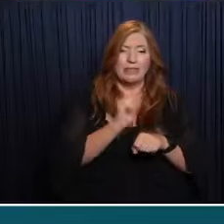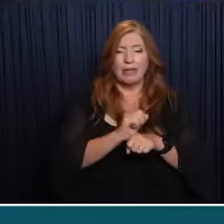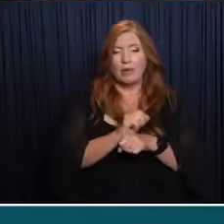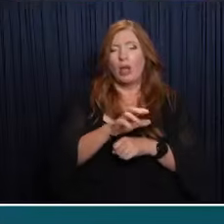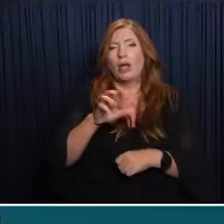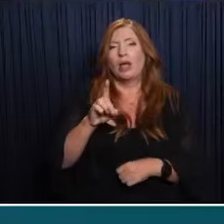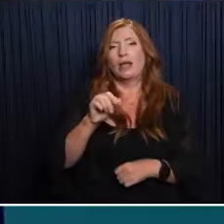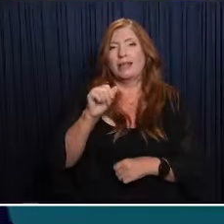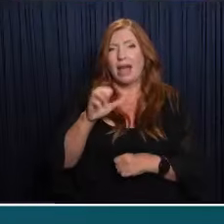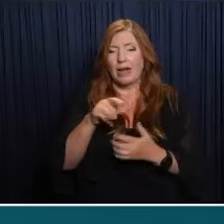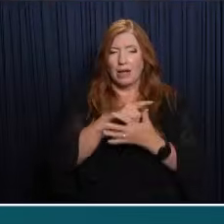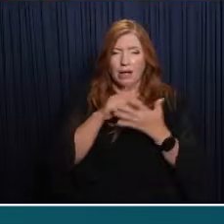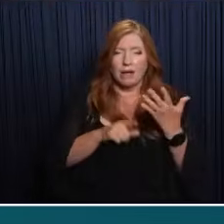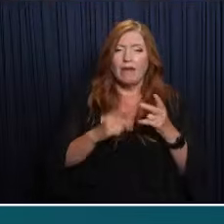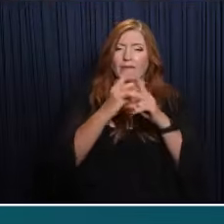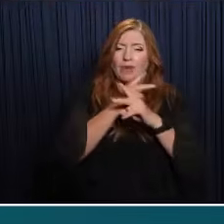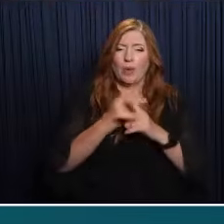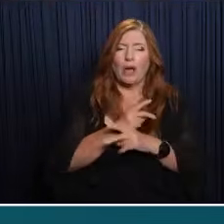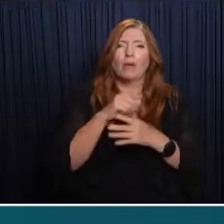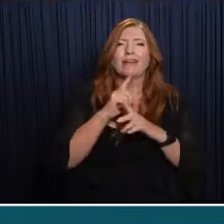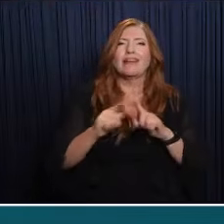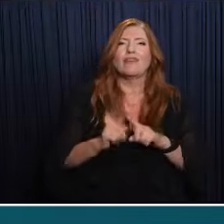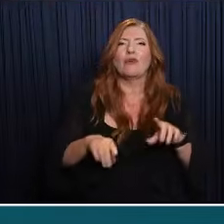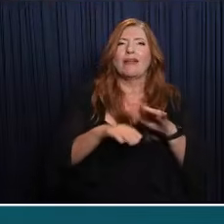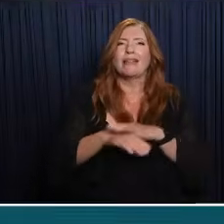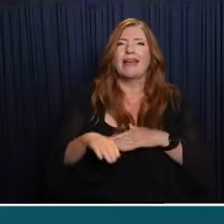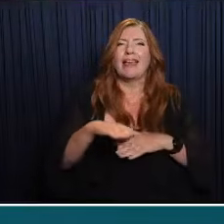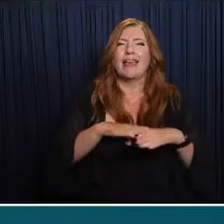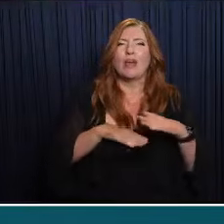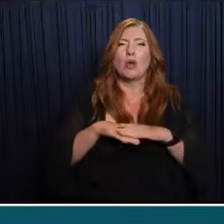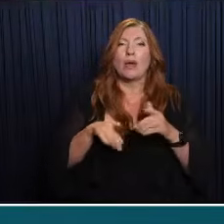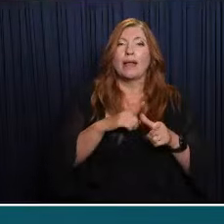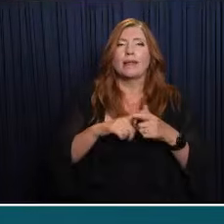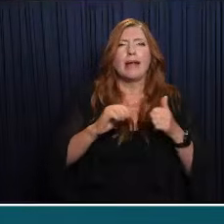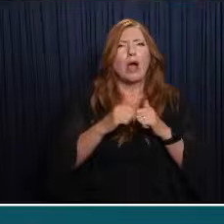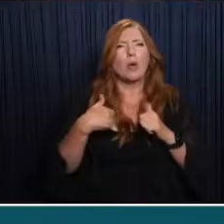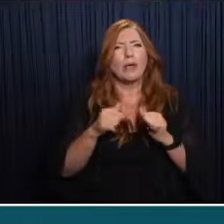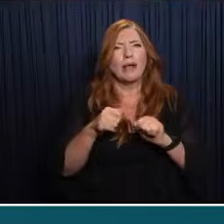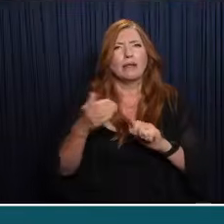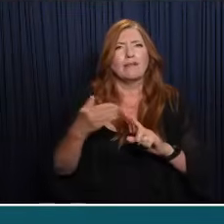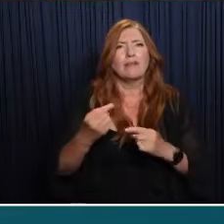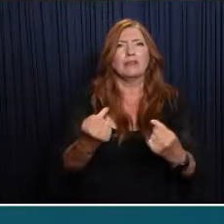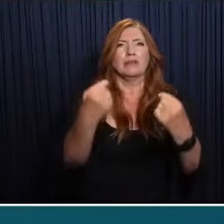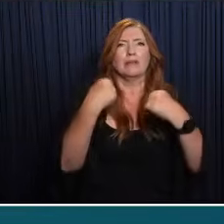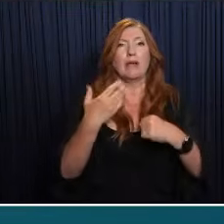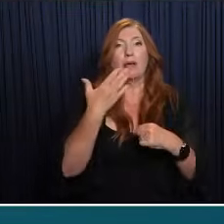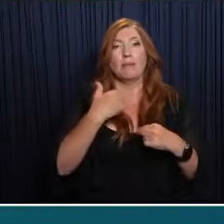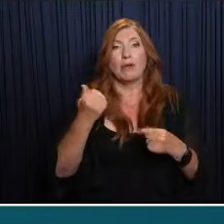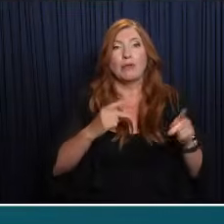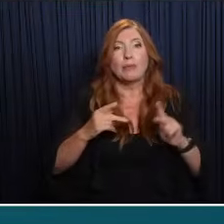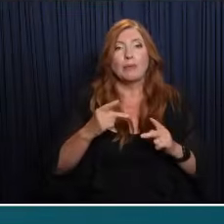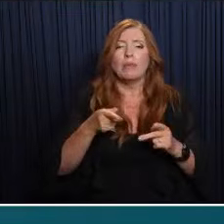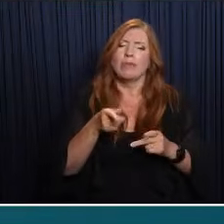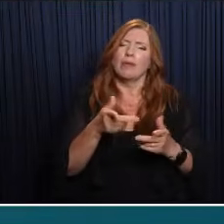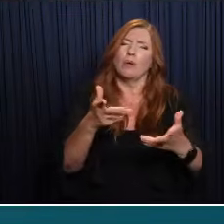WE NEED TO REWRITE IT. GO WITH THE WORKFORCE LABOR,